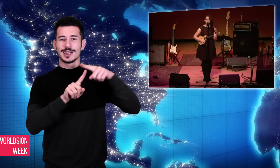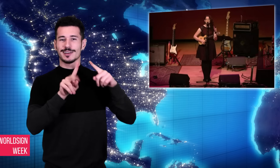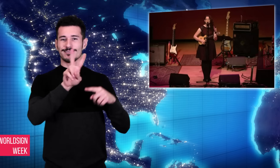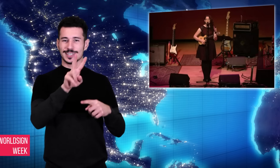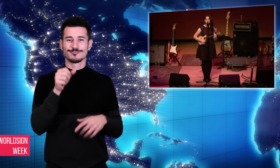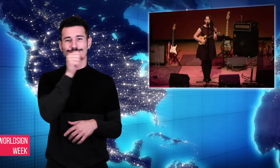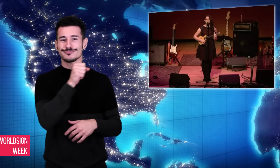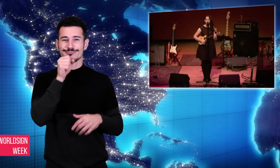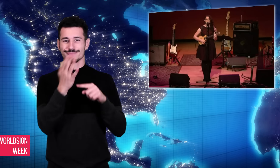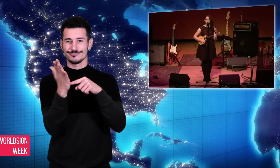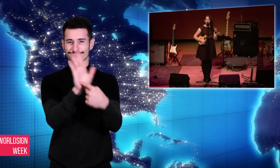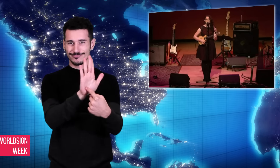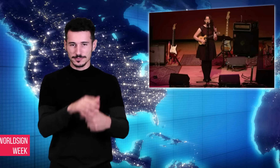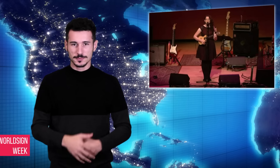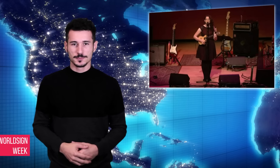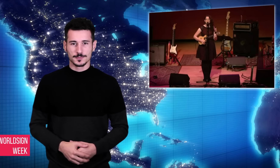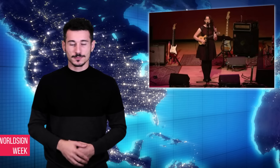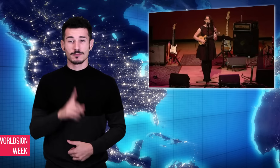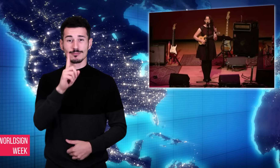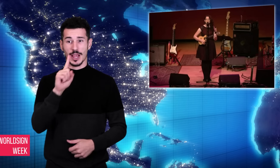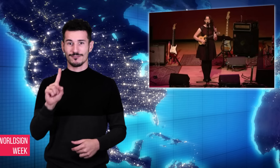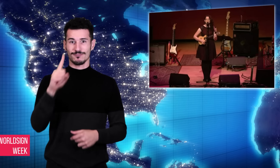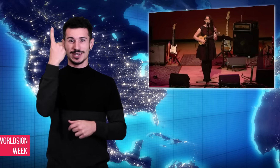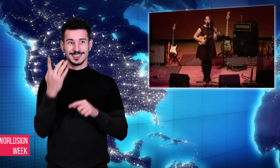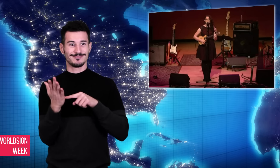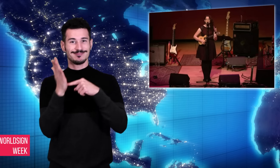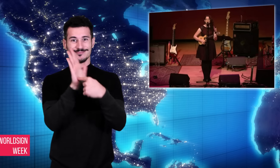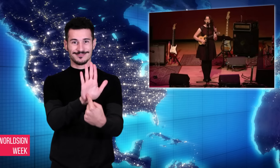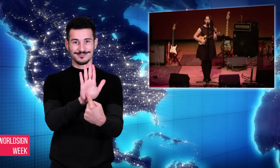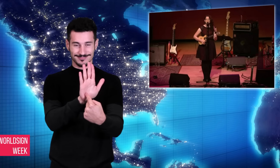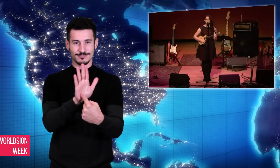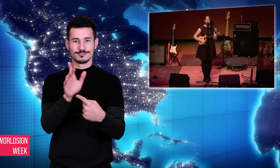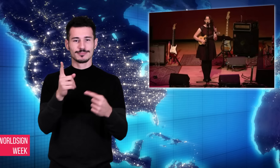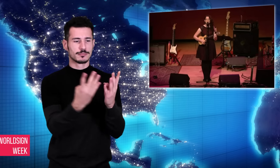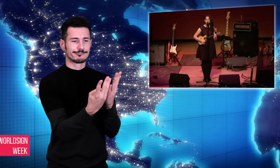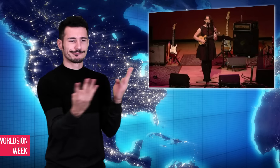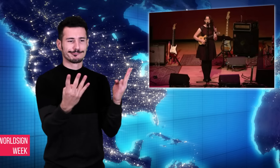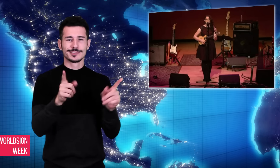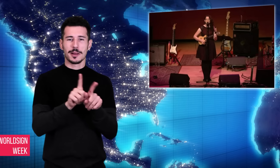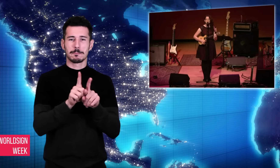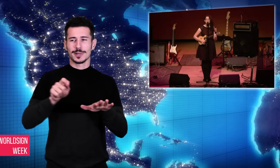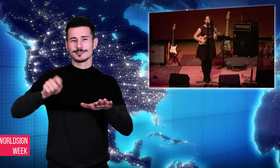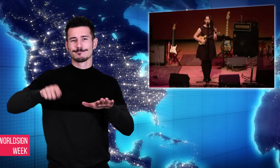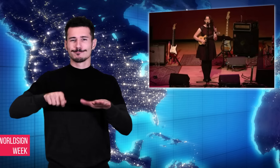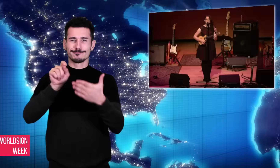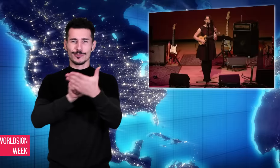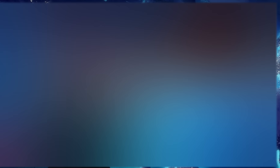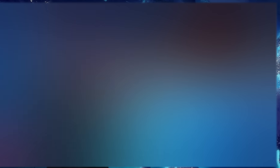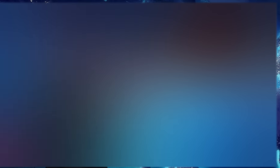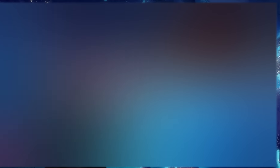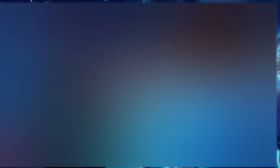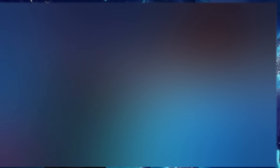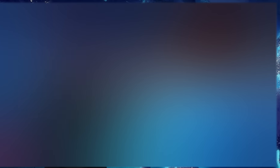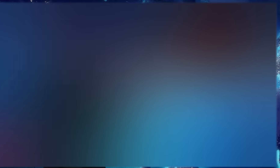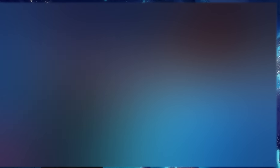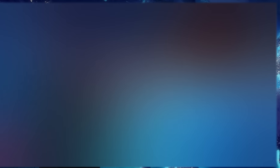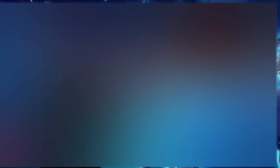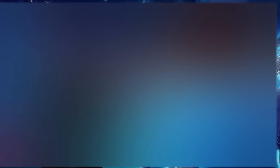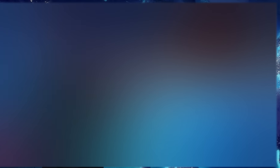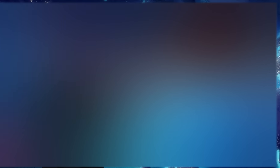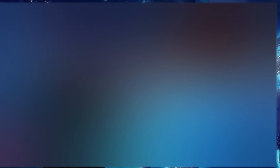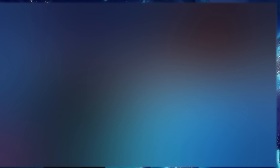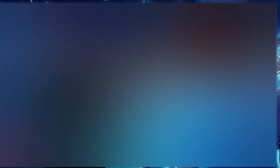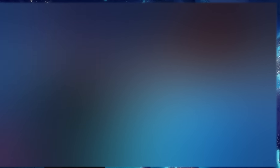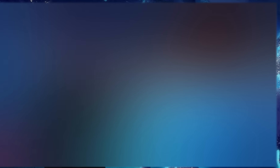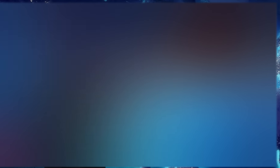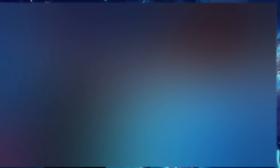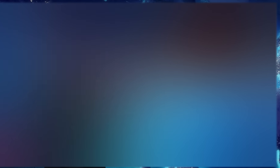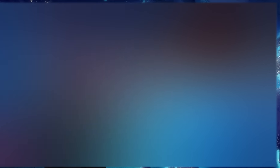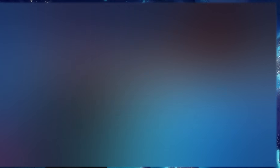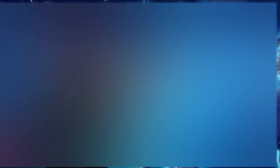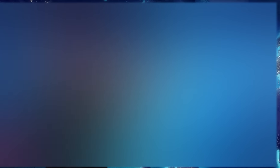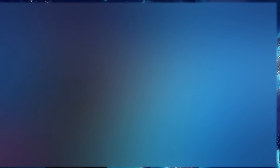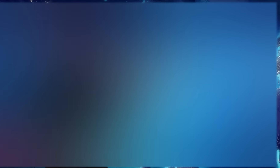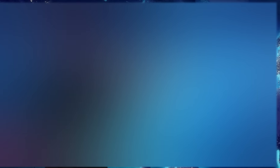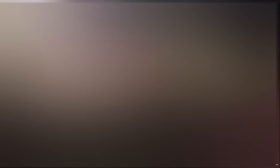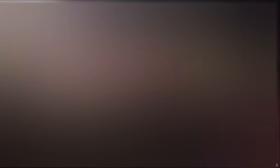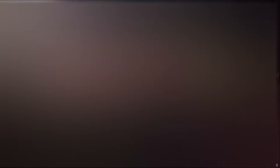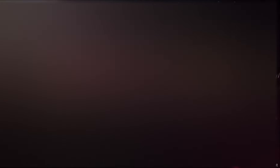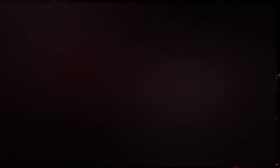her first appearance.